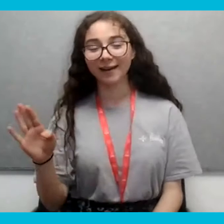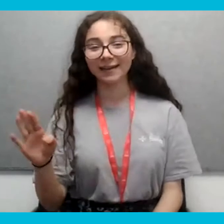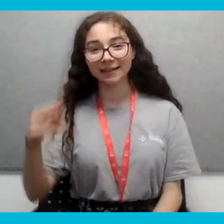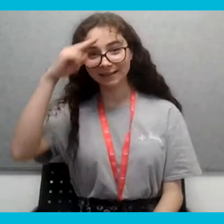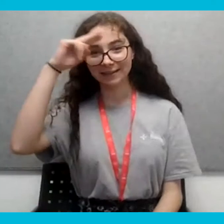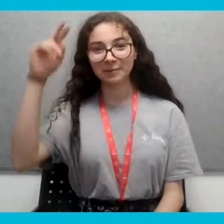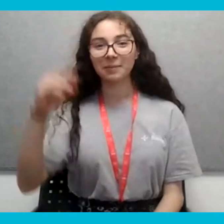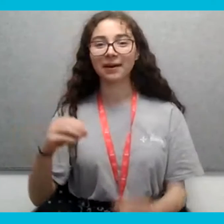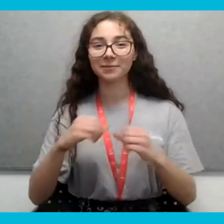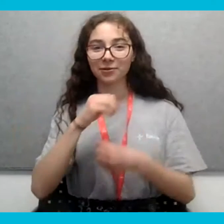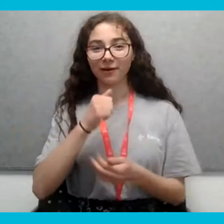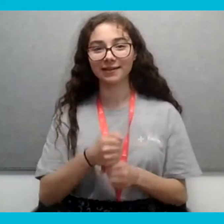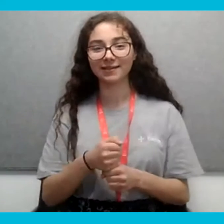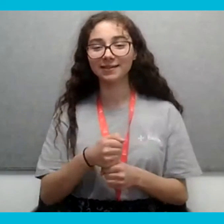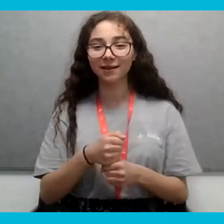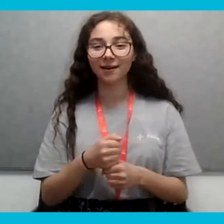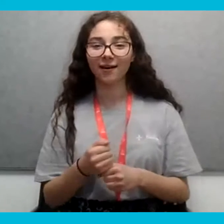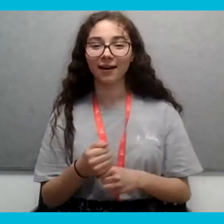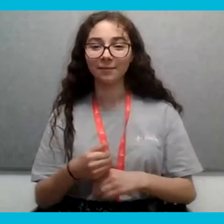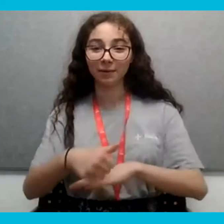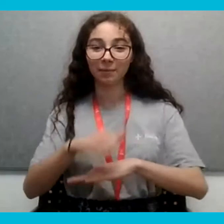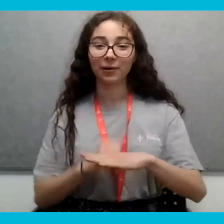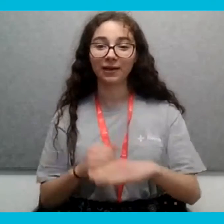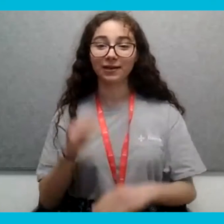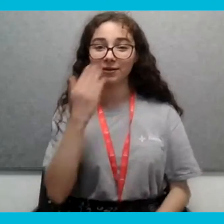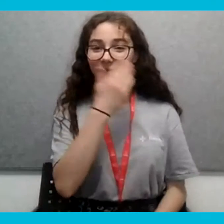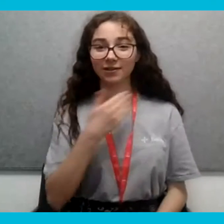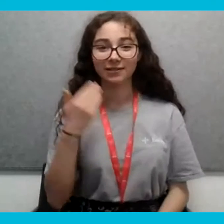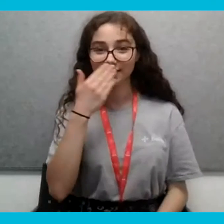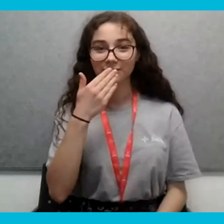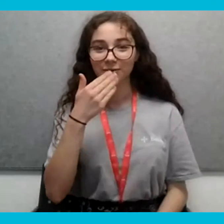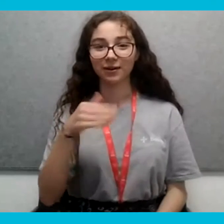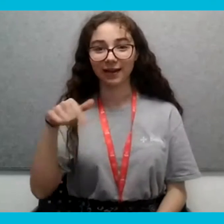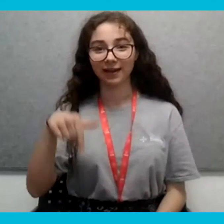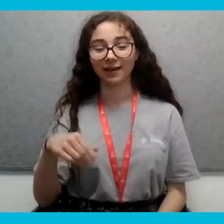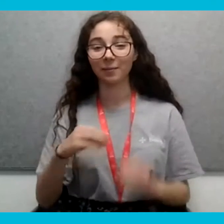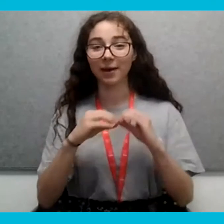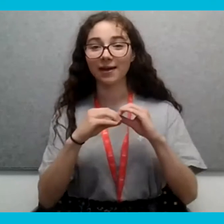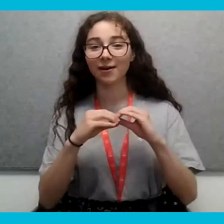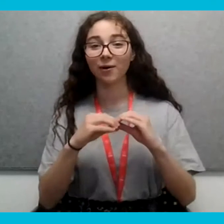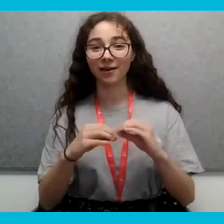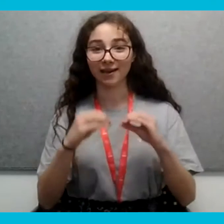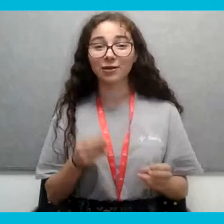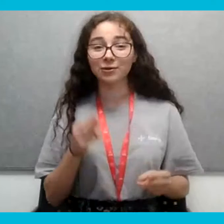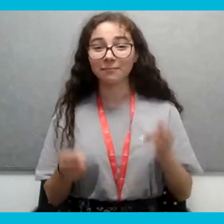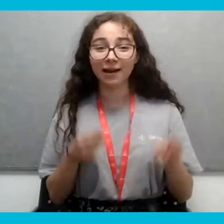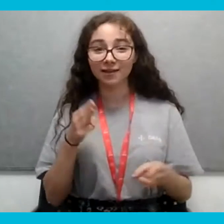Hi, my name's Grace. I'm a pre university student here at Bayer working using